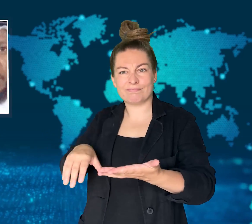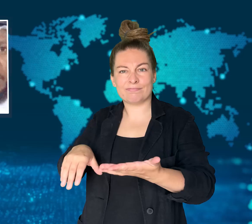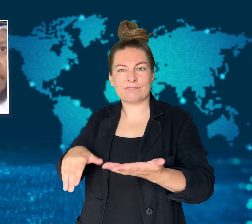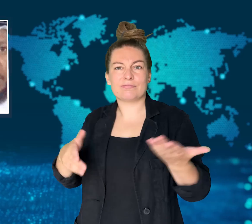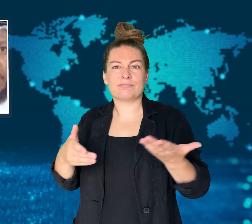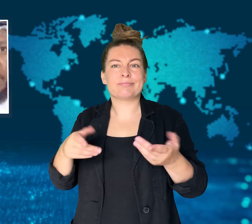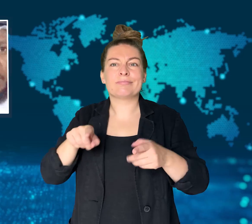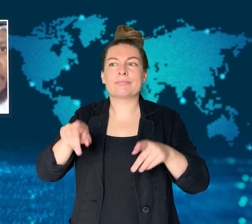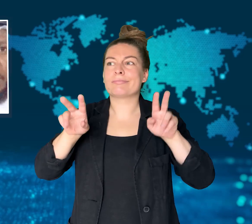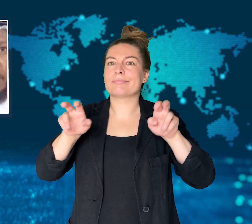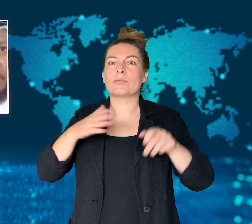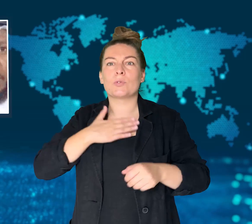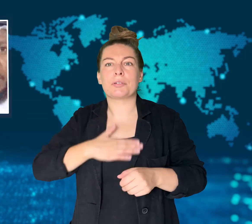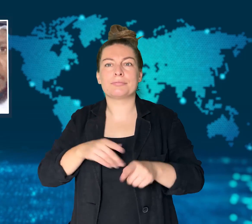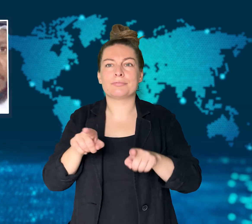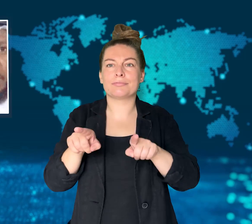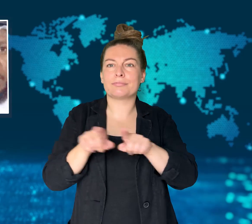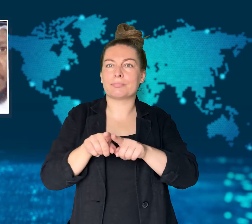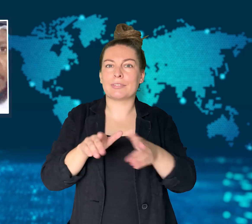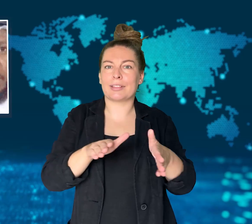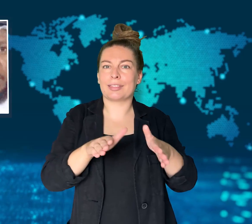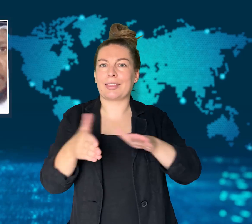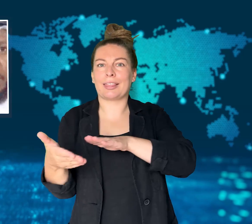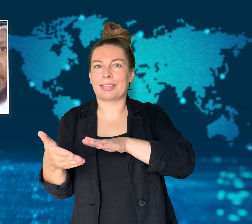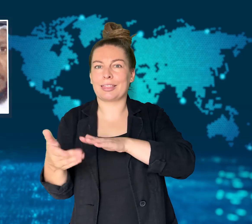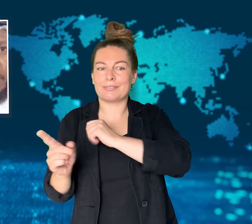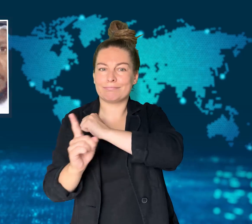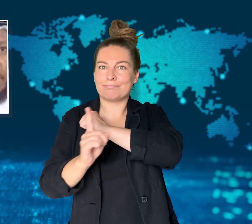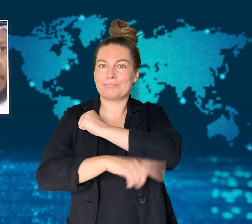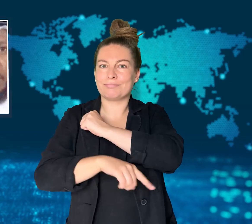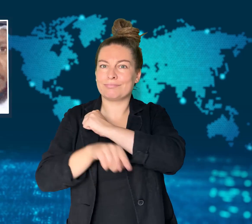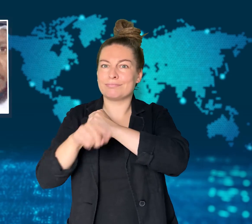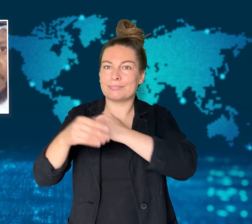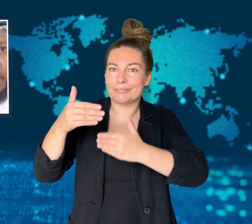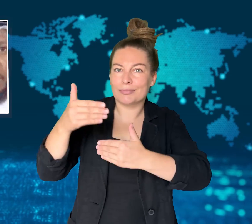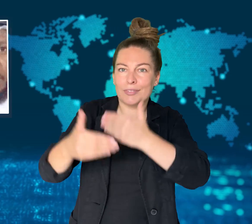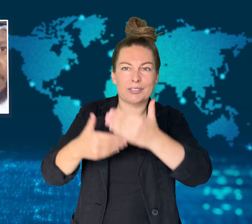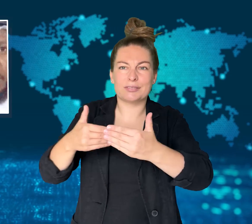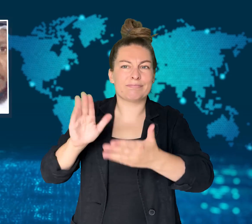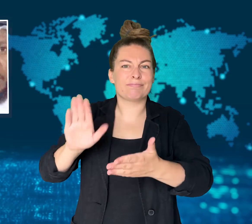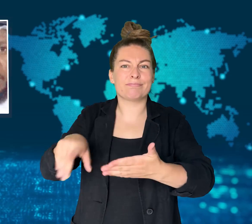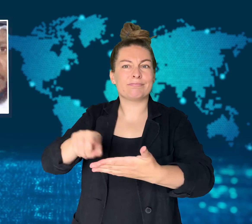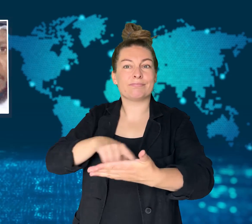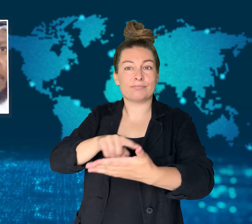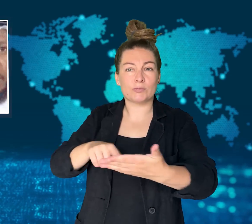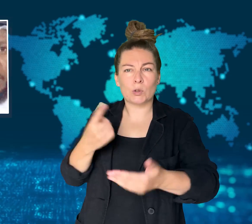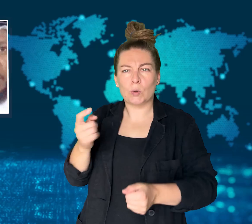pulled rank and withdrew the plea agreement and reinstated